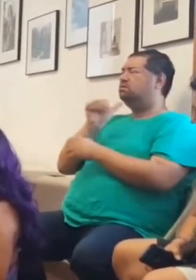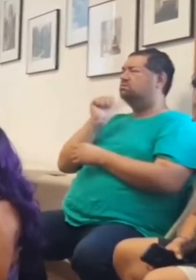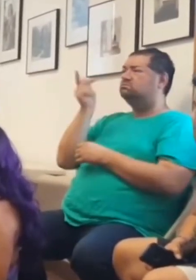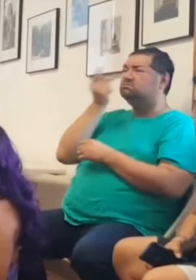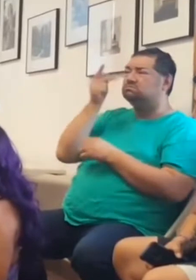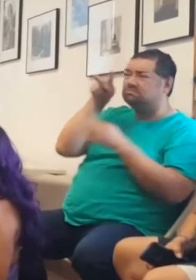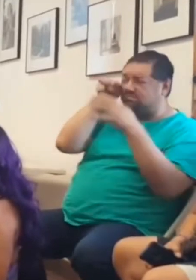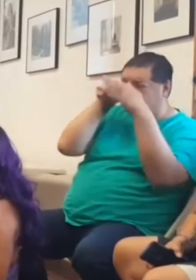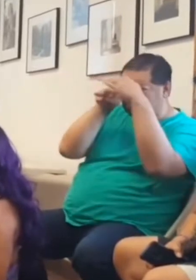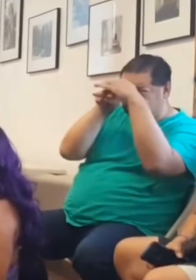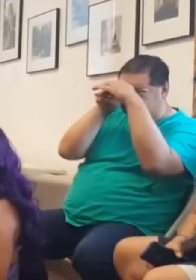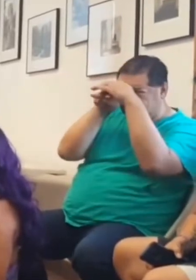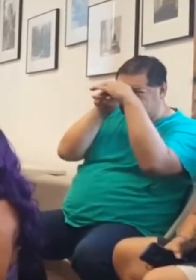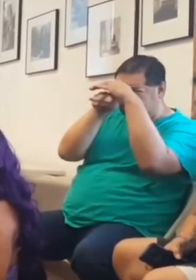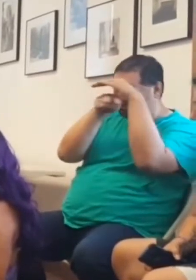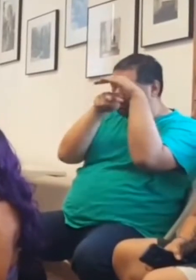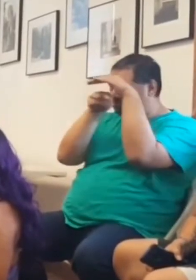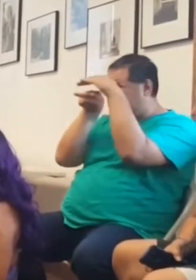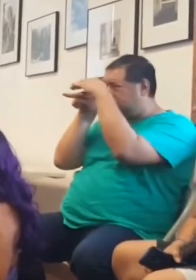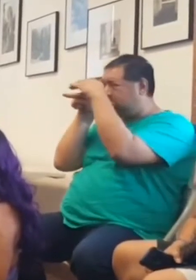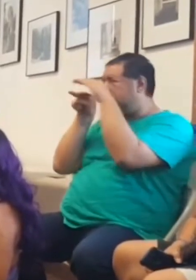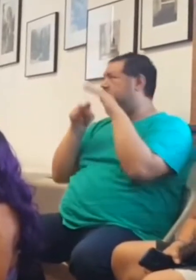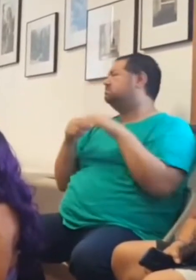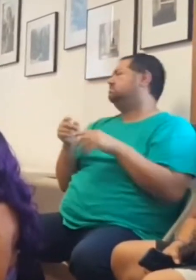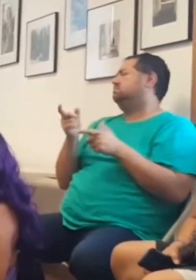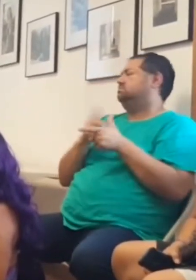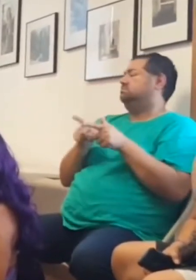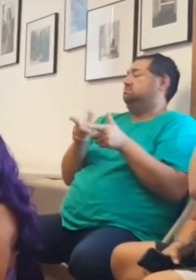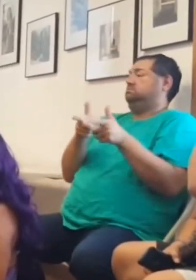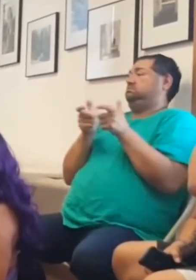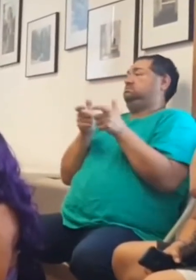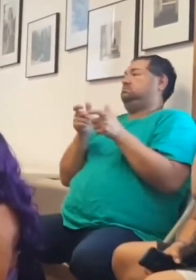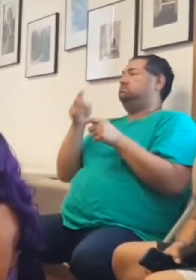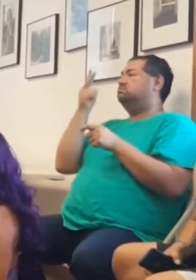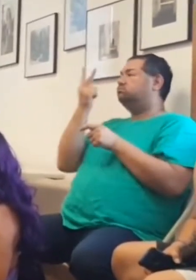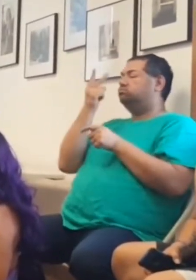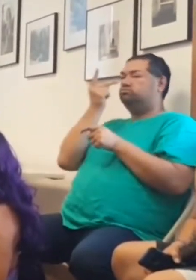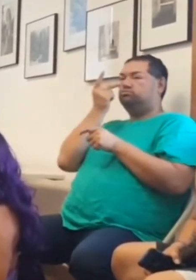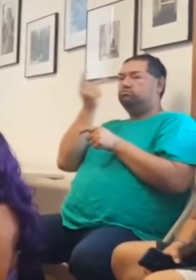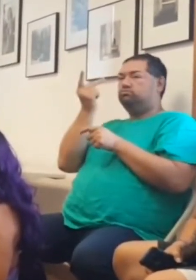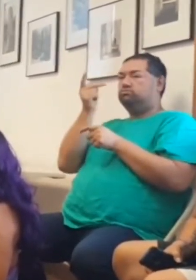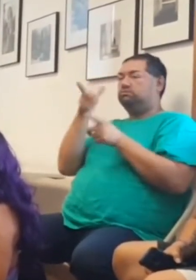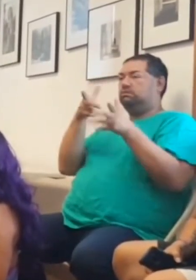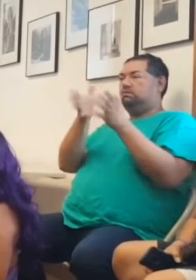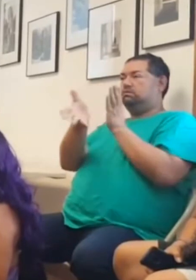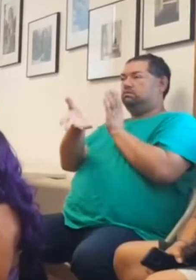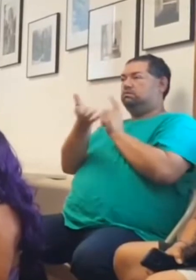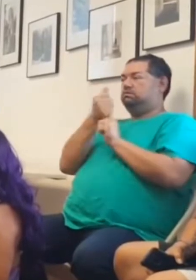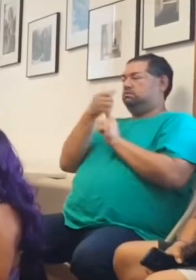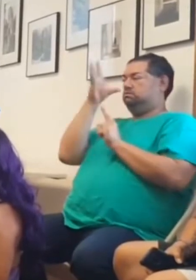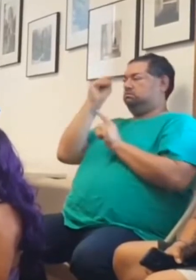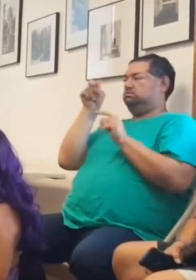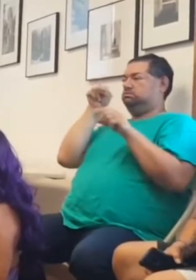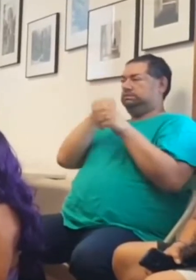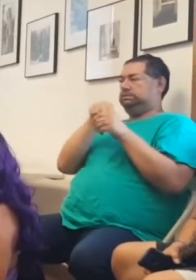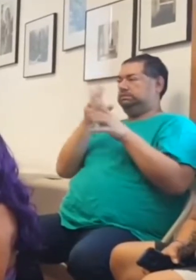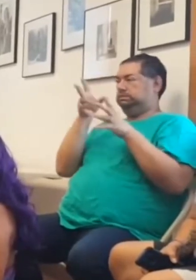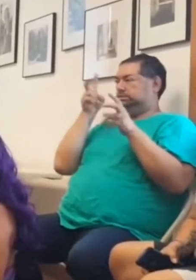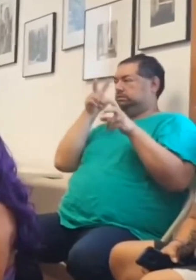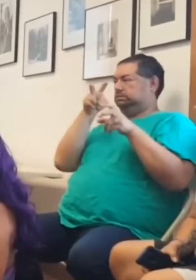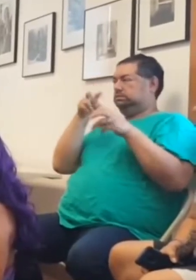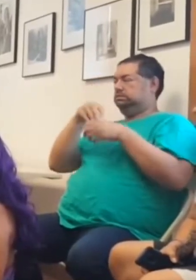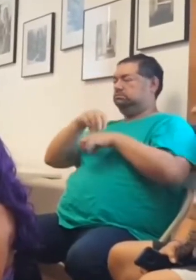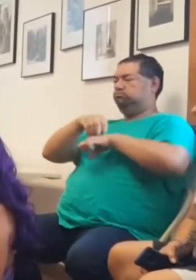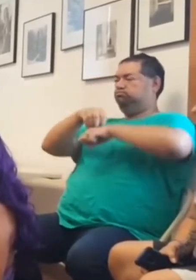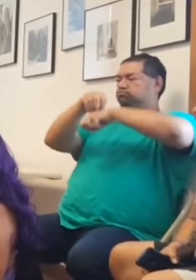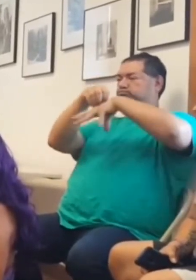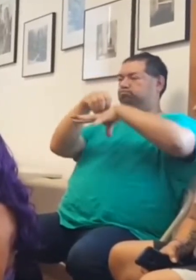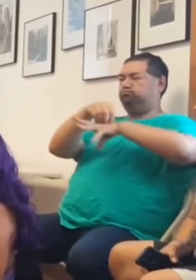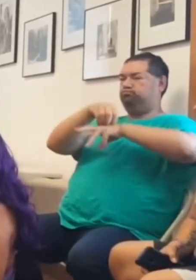anything. Then suddenly, two eyes caught him in their glare and the octopus emerged from the darkness